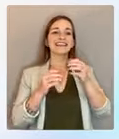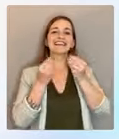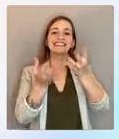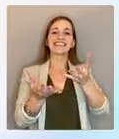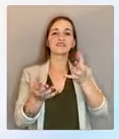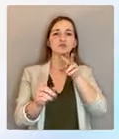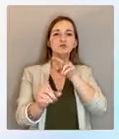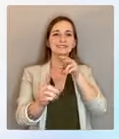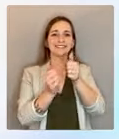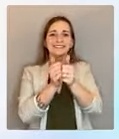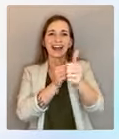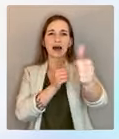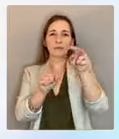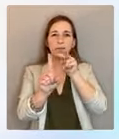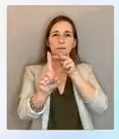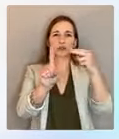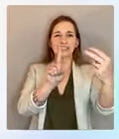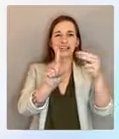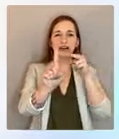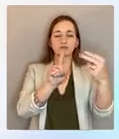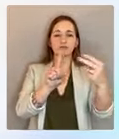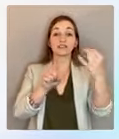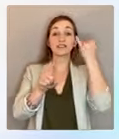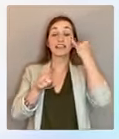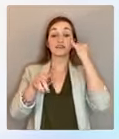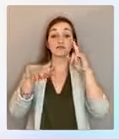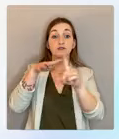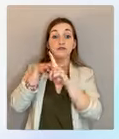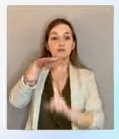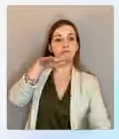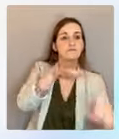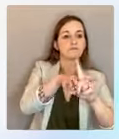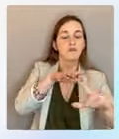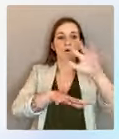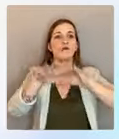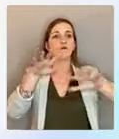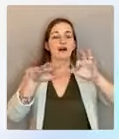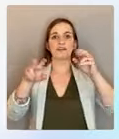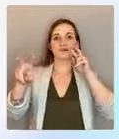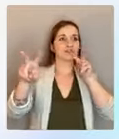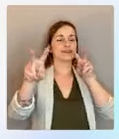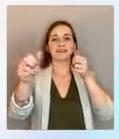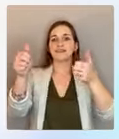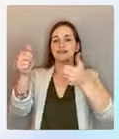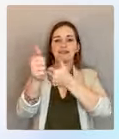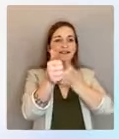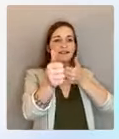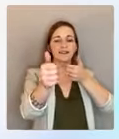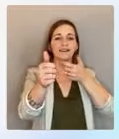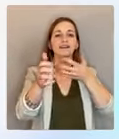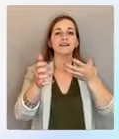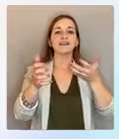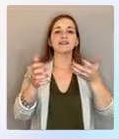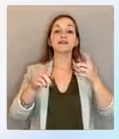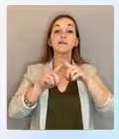you have to get your bearings, but a lot of people think that your depth perception